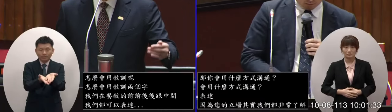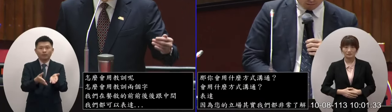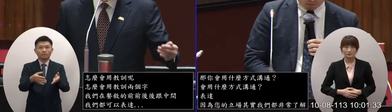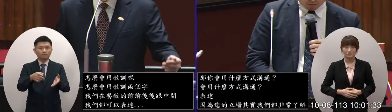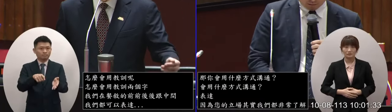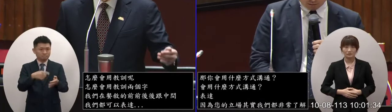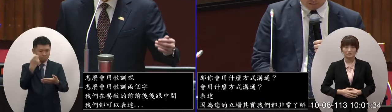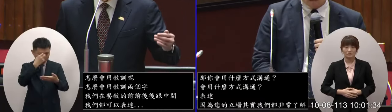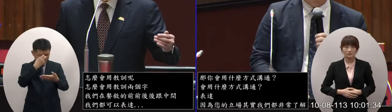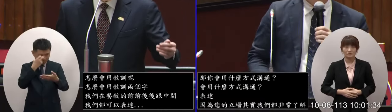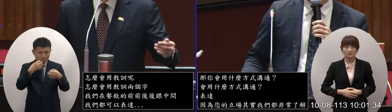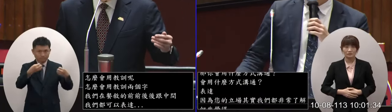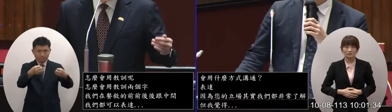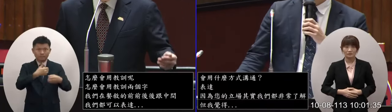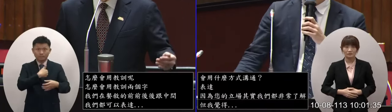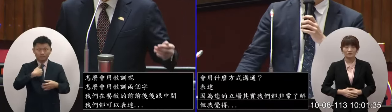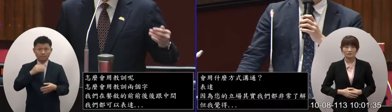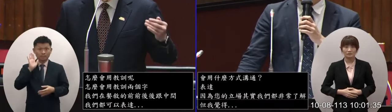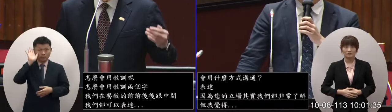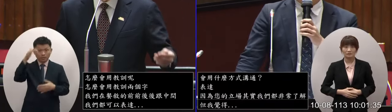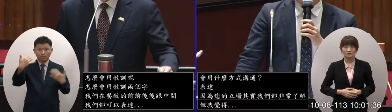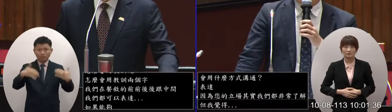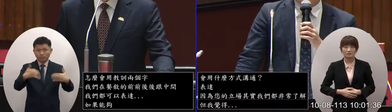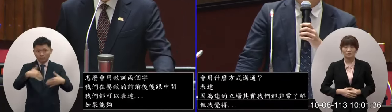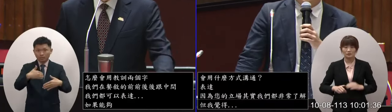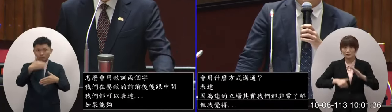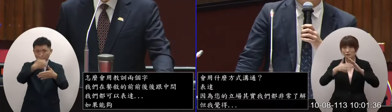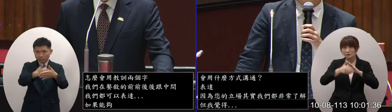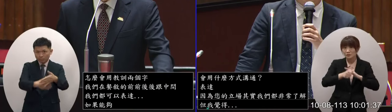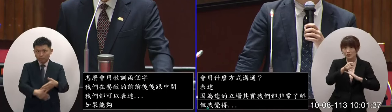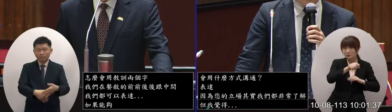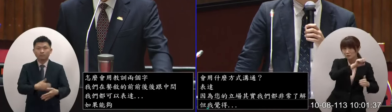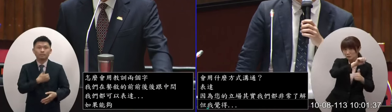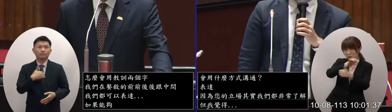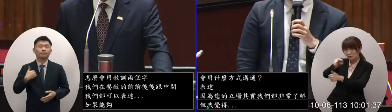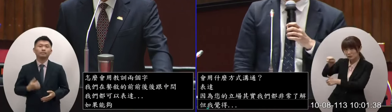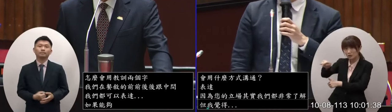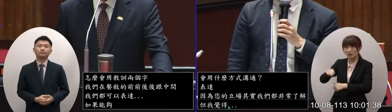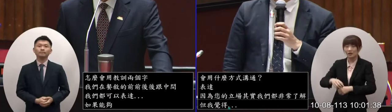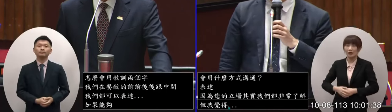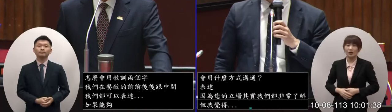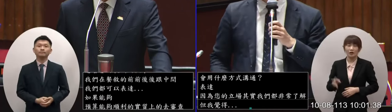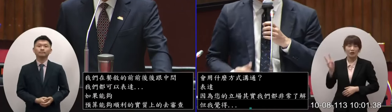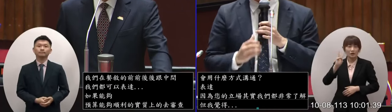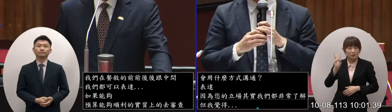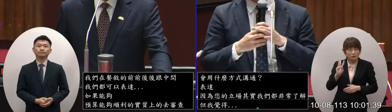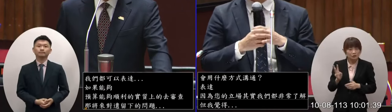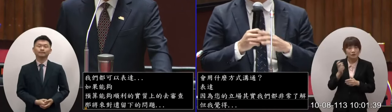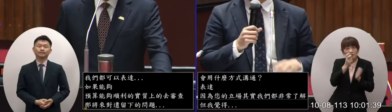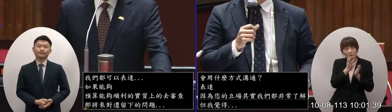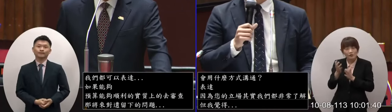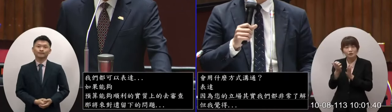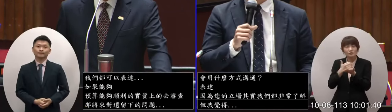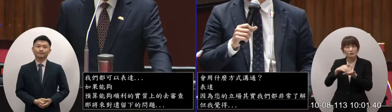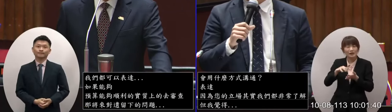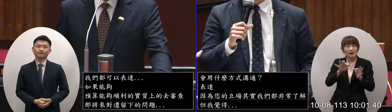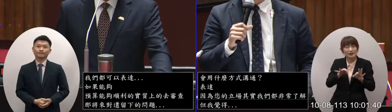, in the future, you will talk about the remaining issues. Dean, you will say, oh, the water control budget cannot wait for a moment , so your total budget will be restored as soon as possible.